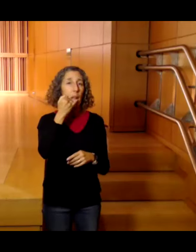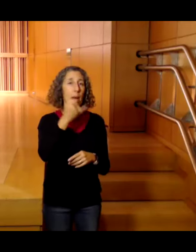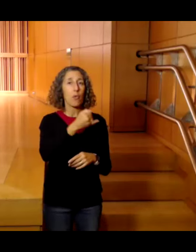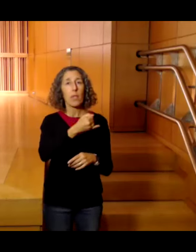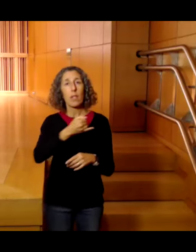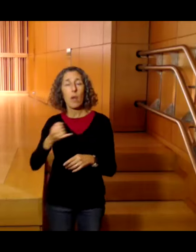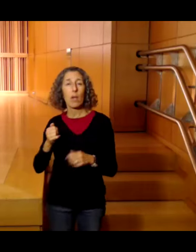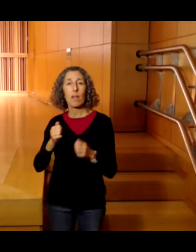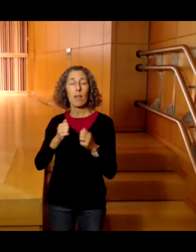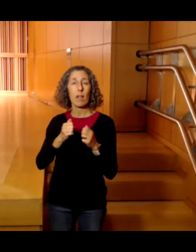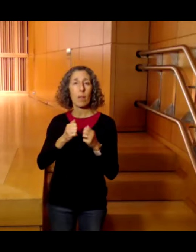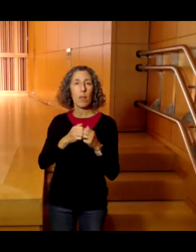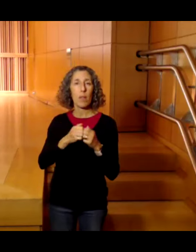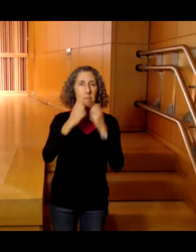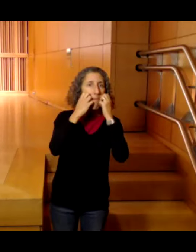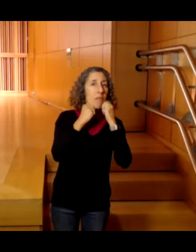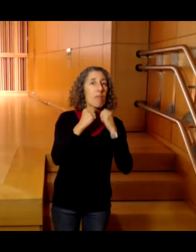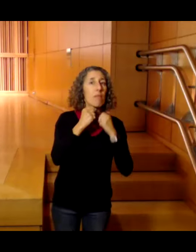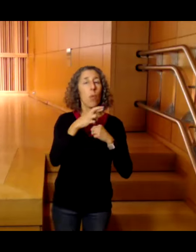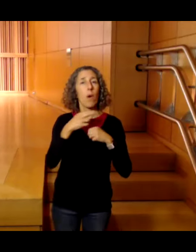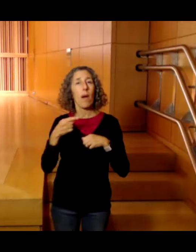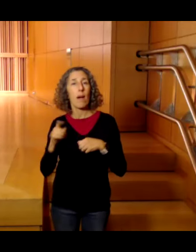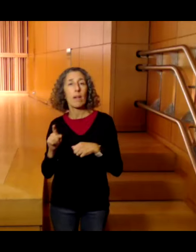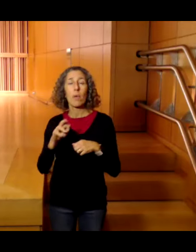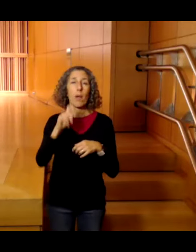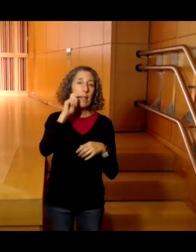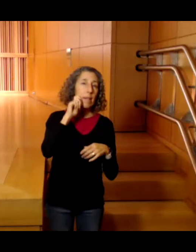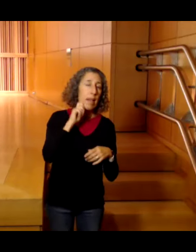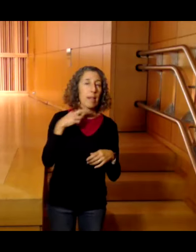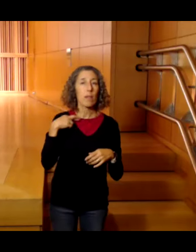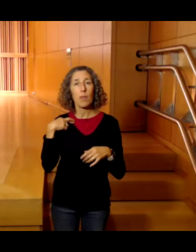Sex and religion. Because even at the end of his life.